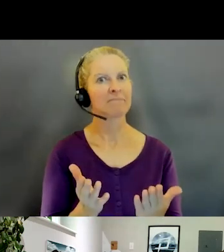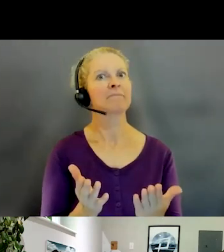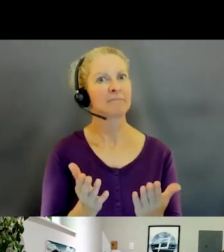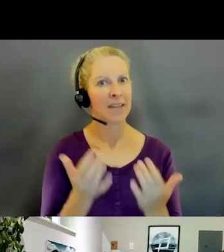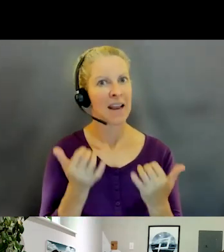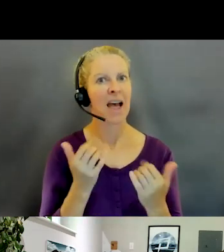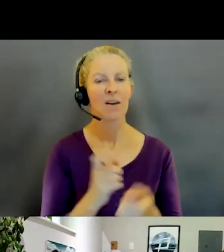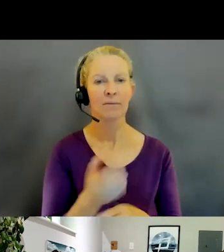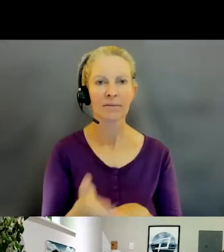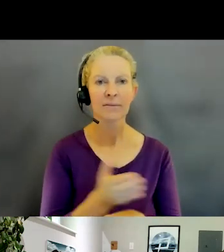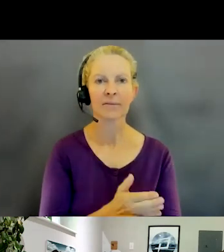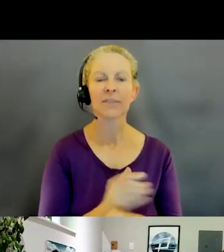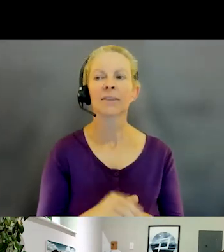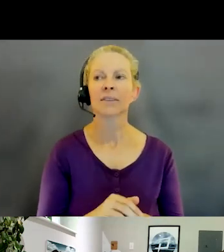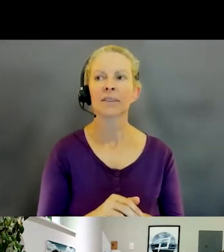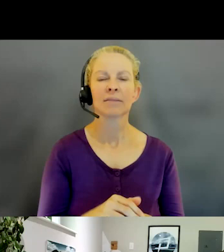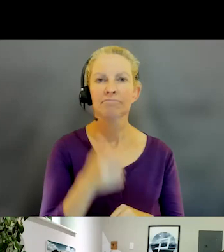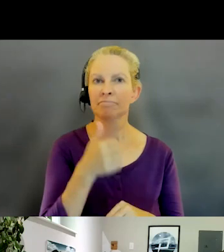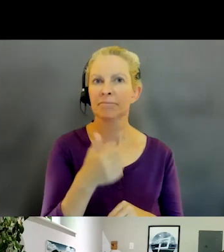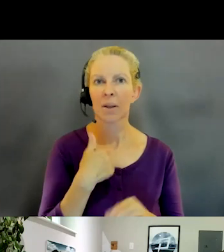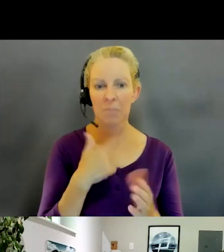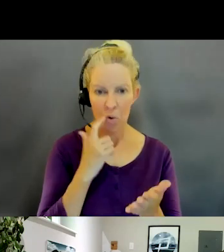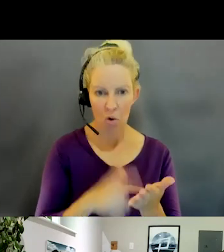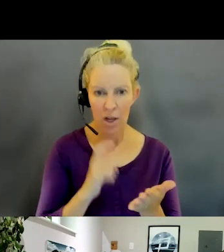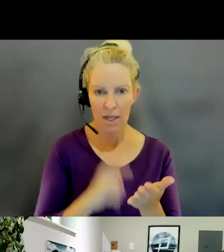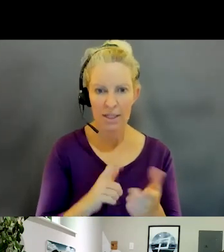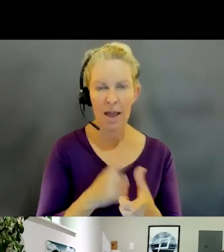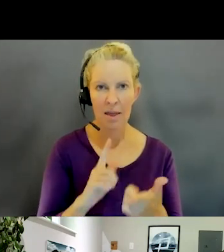that I could spot them and go clean them all up. There were some the other day, I was like,